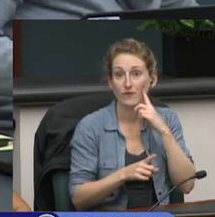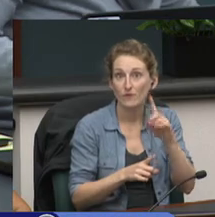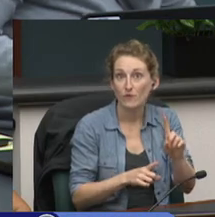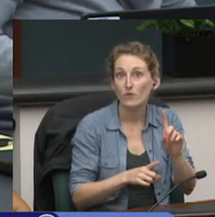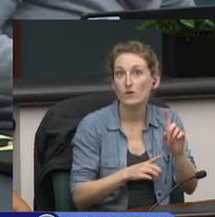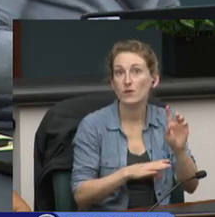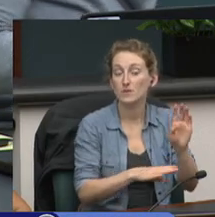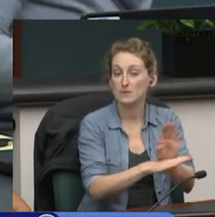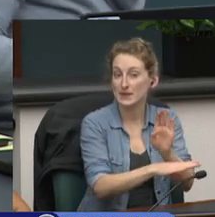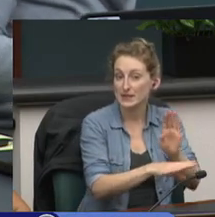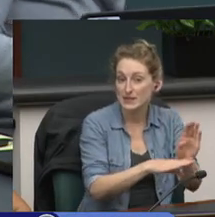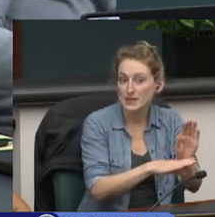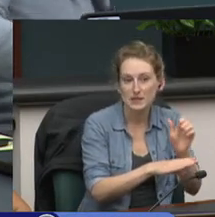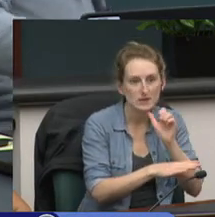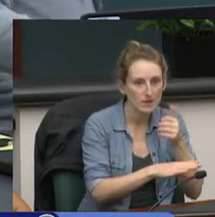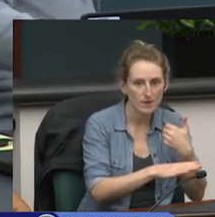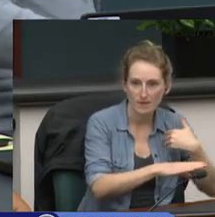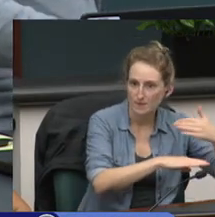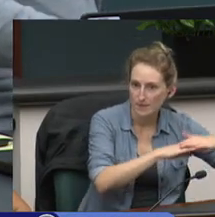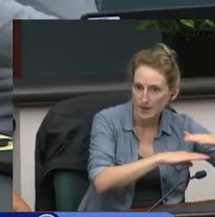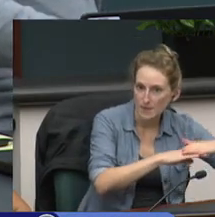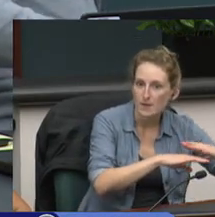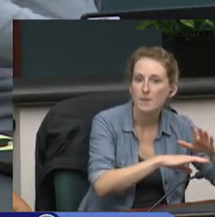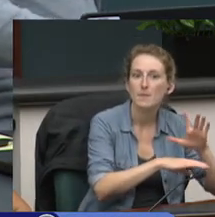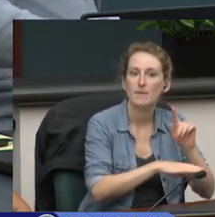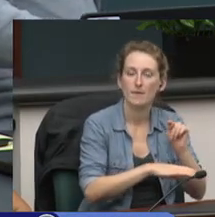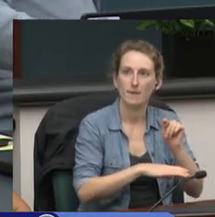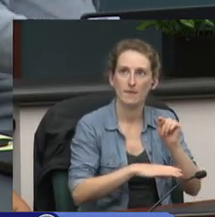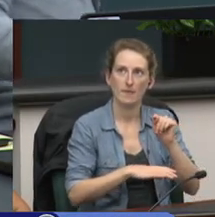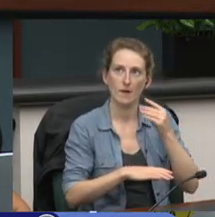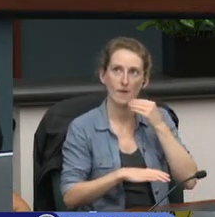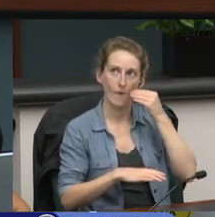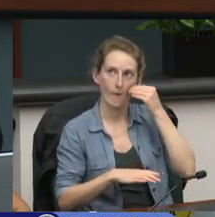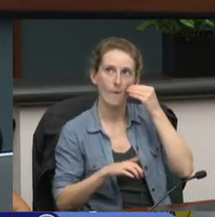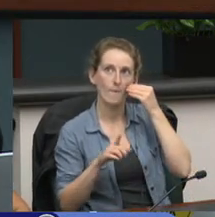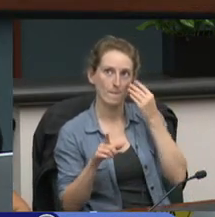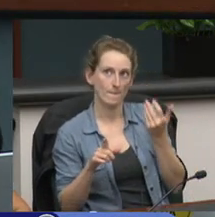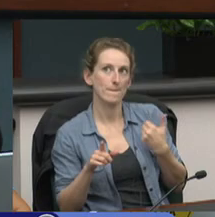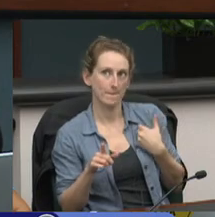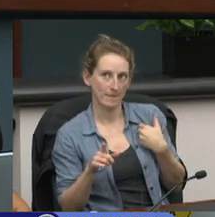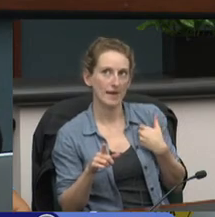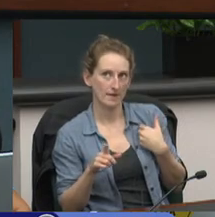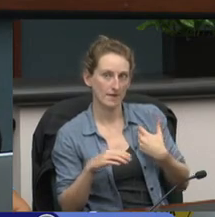residential there are I mean and I was just curious it and the residential ones